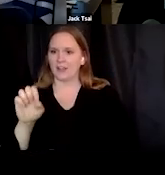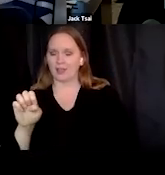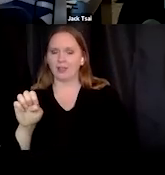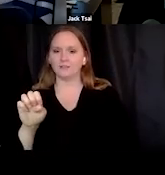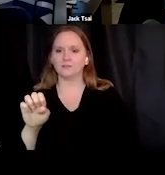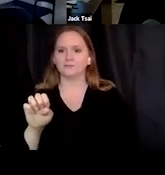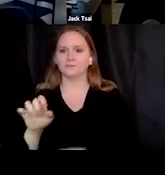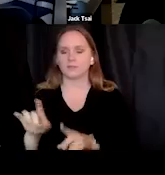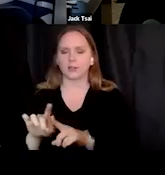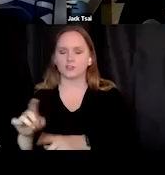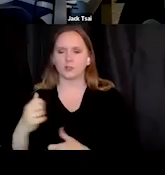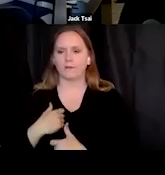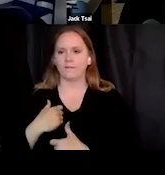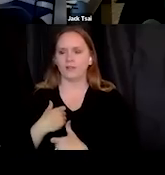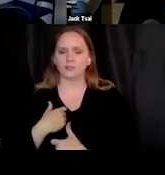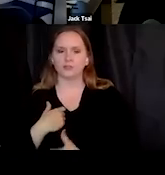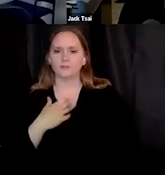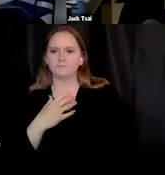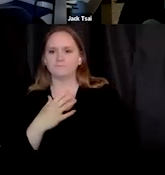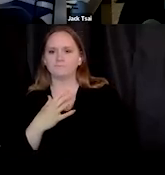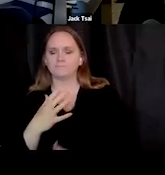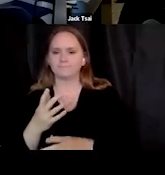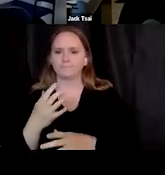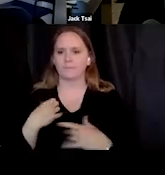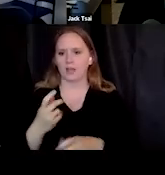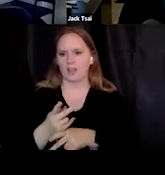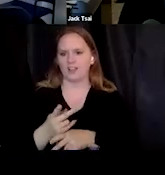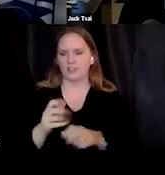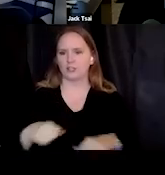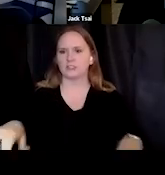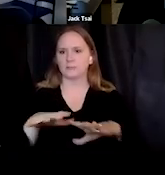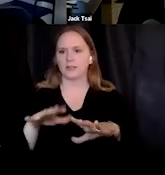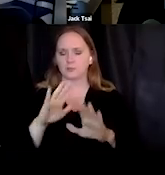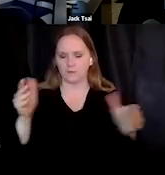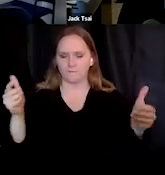She has worked in the nonprofit healthcare space with a focus on providing mental healthcare